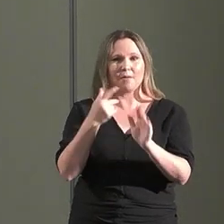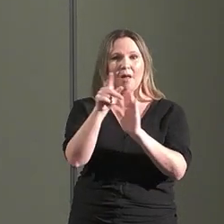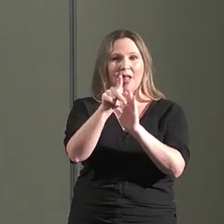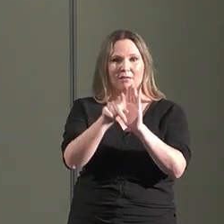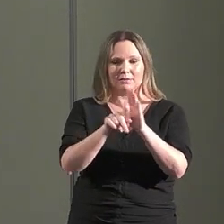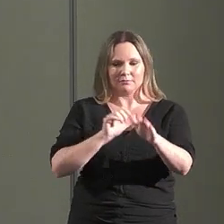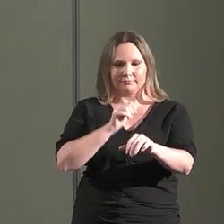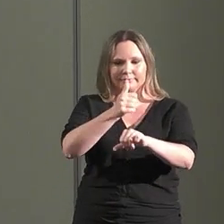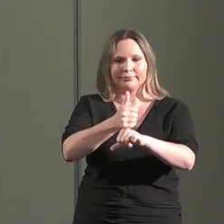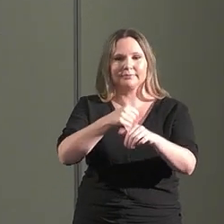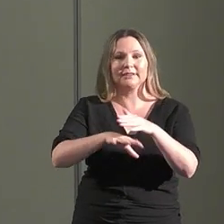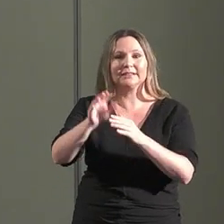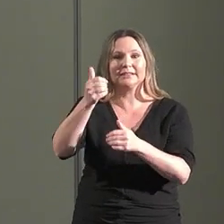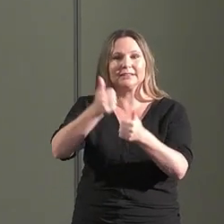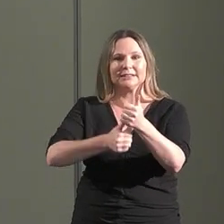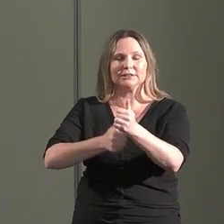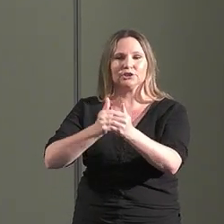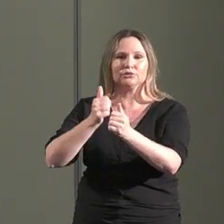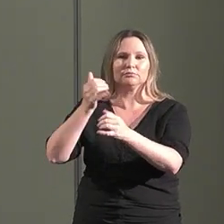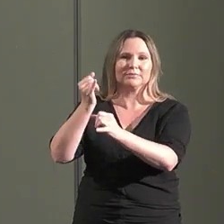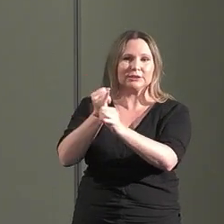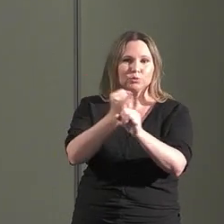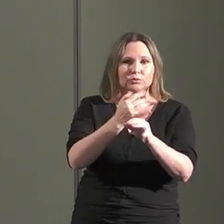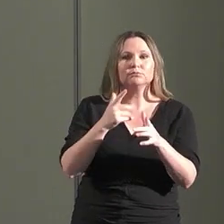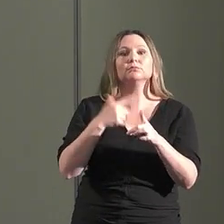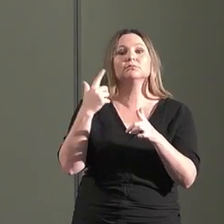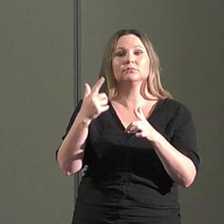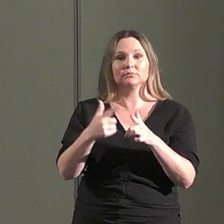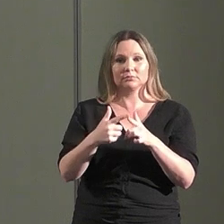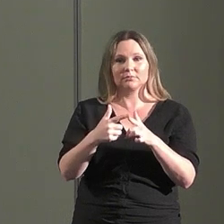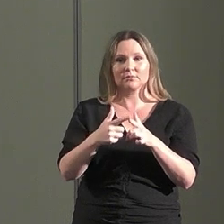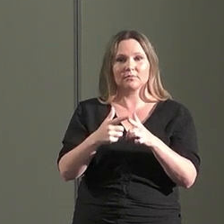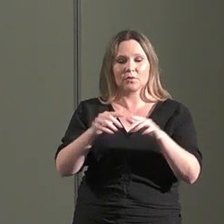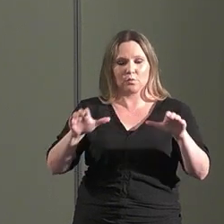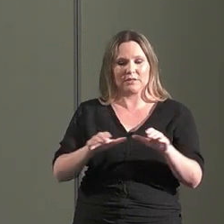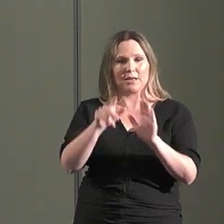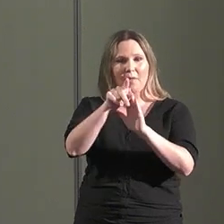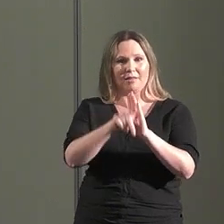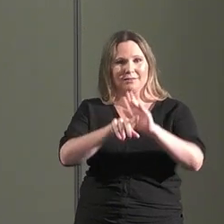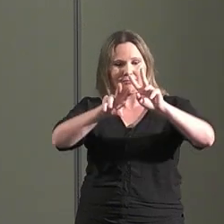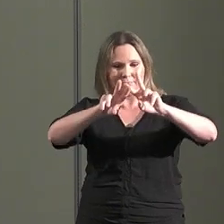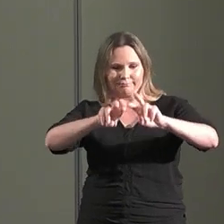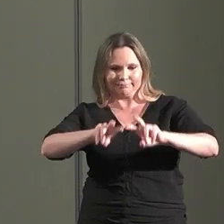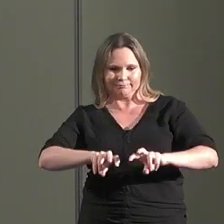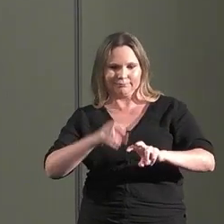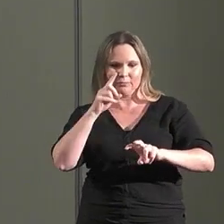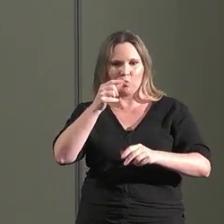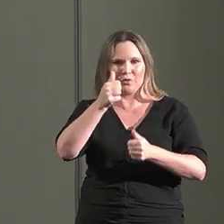at each institutions and we did a policy analysis. Of each of the policies.